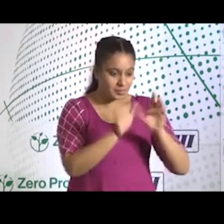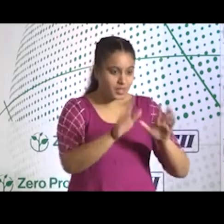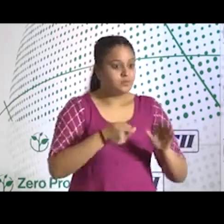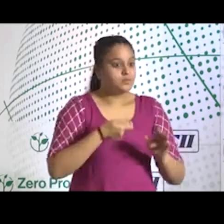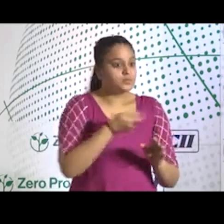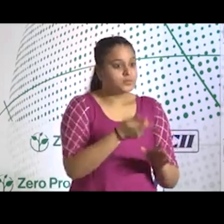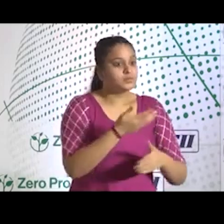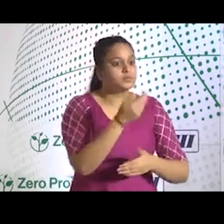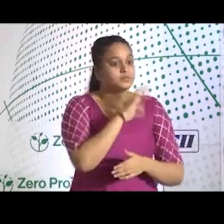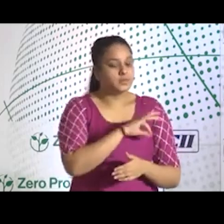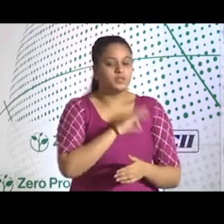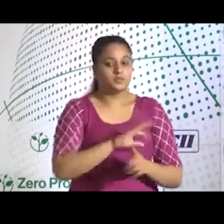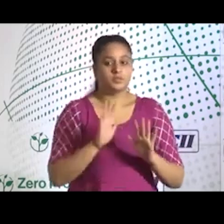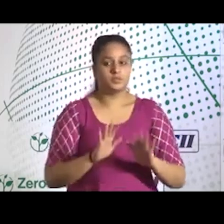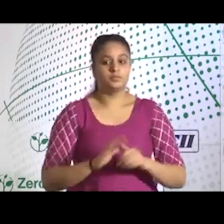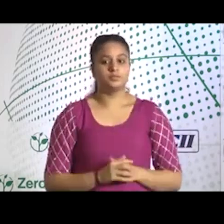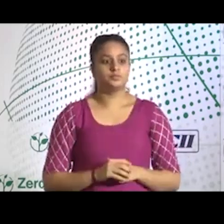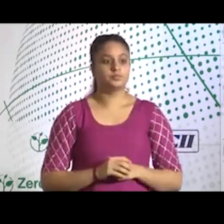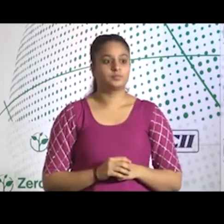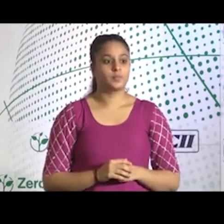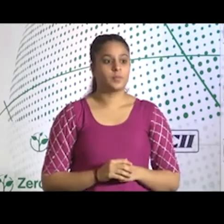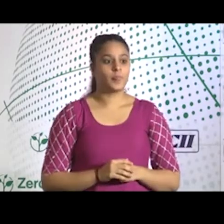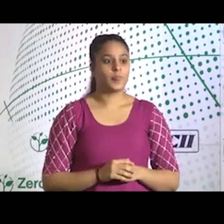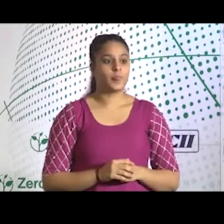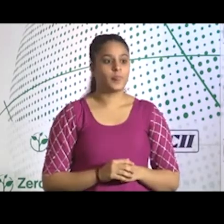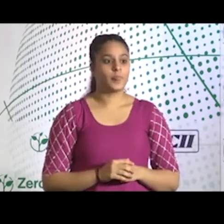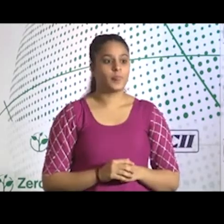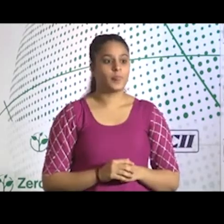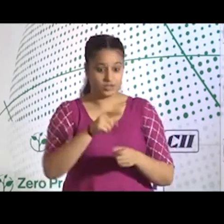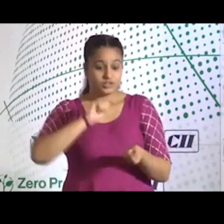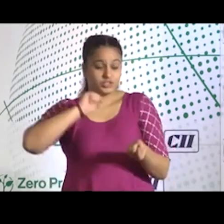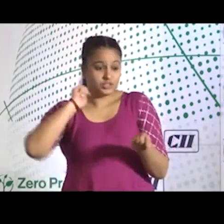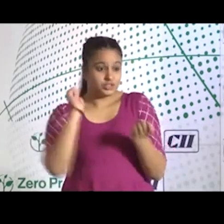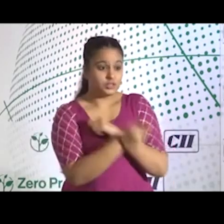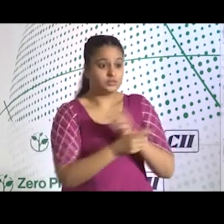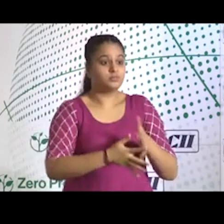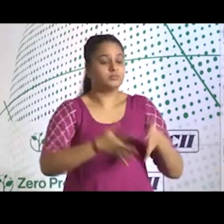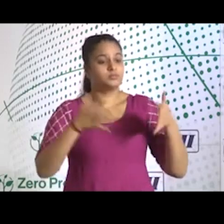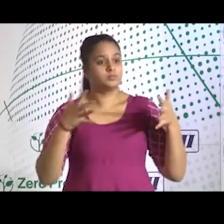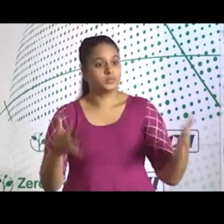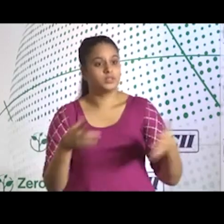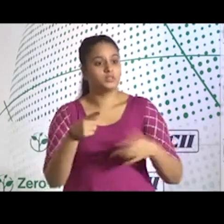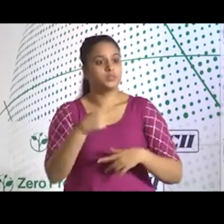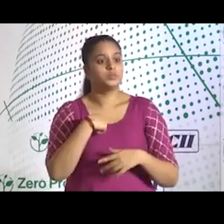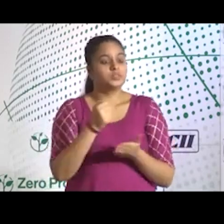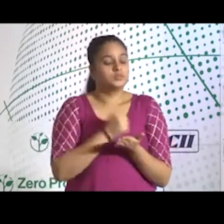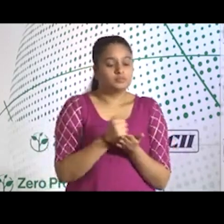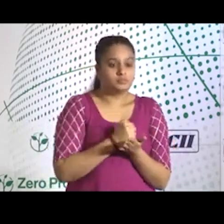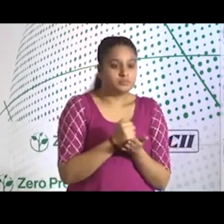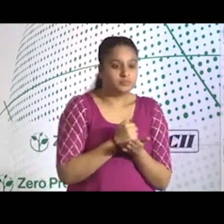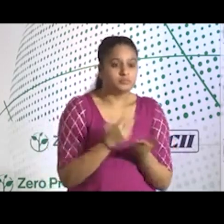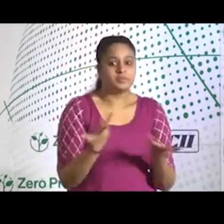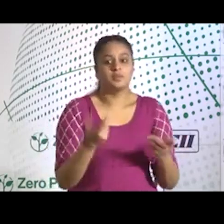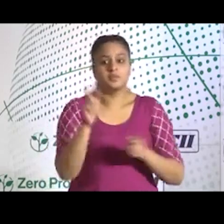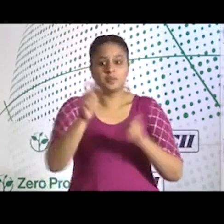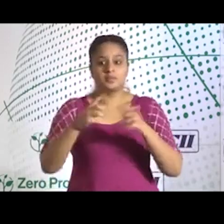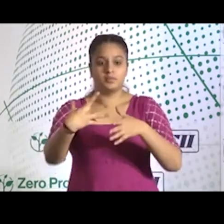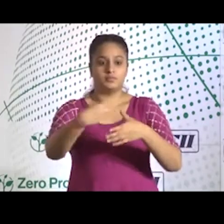summing up all of this, these are changed a lot and we are trying to bring up more inclusiveness than the vetting process.